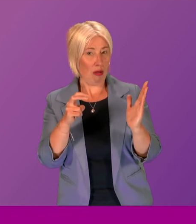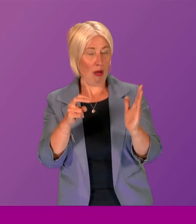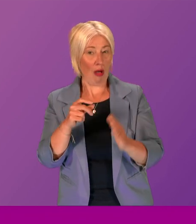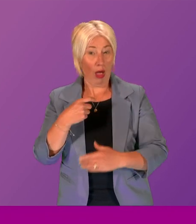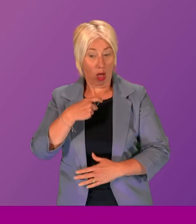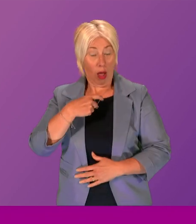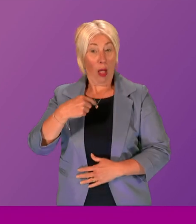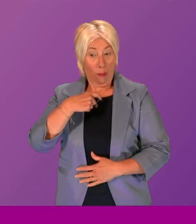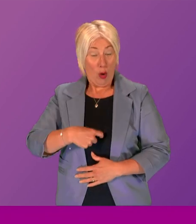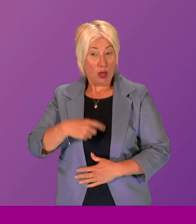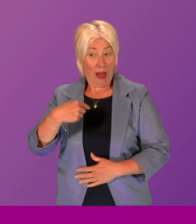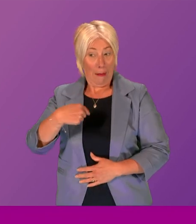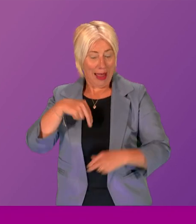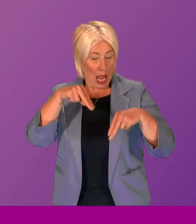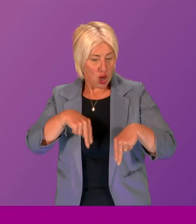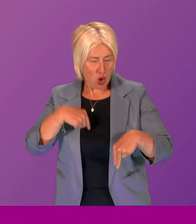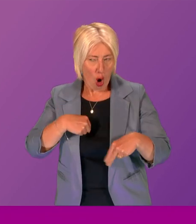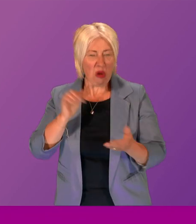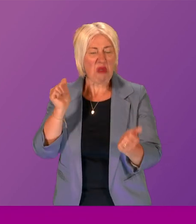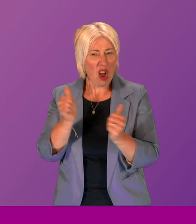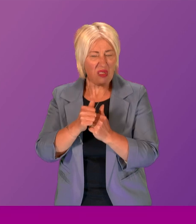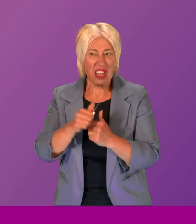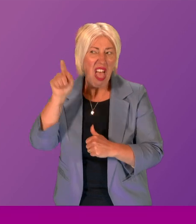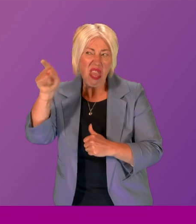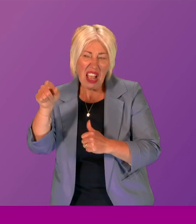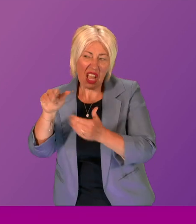their pet conforms to the DEFRA definition—20 inches in height